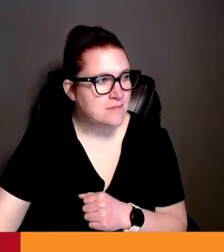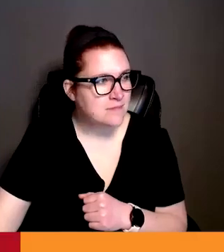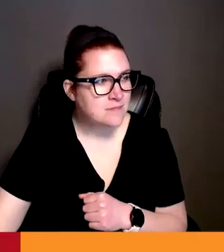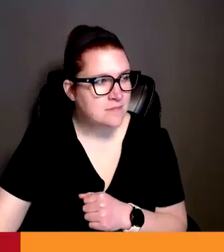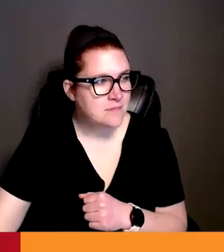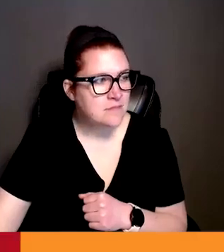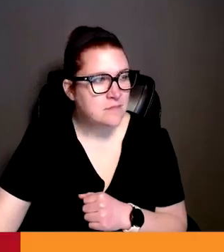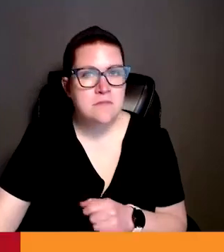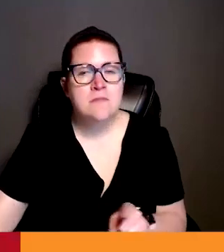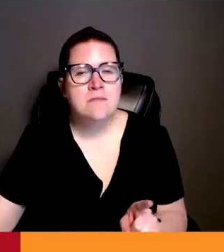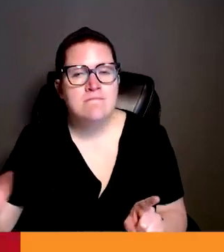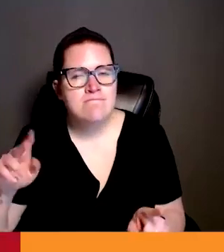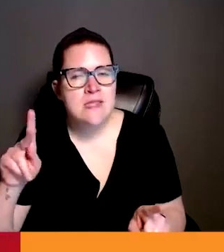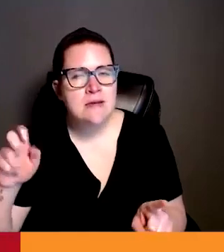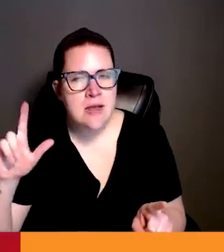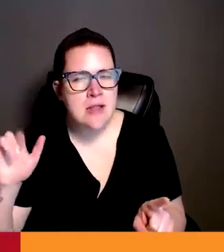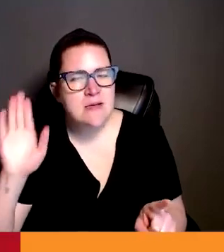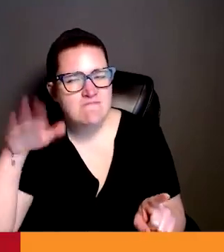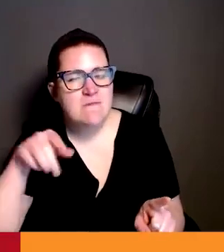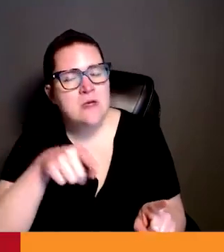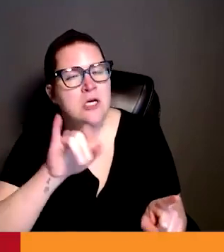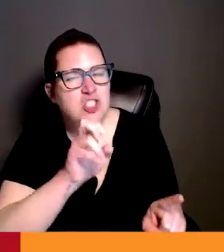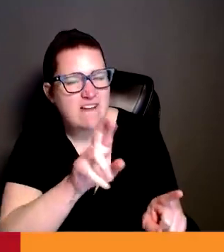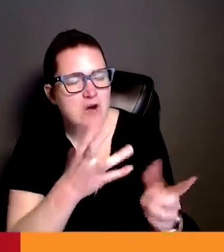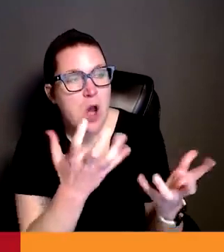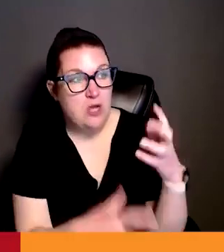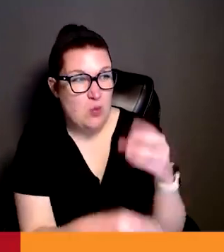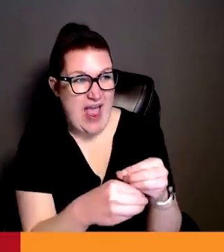[Kelly Cronin]: Jennifer, I would just add that the first option for responding